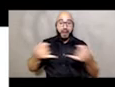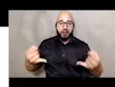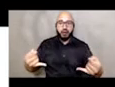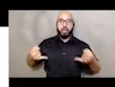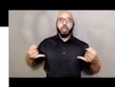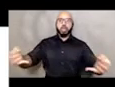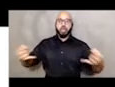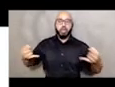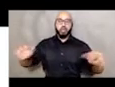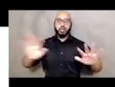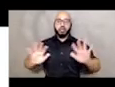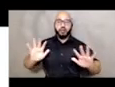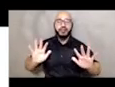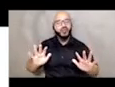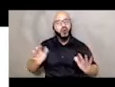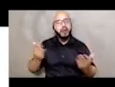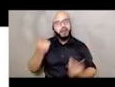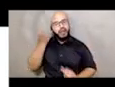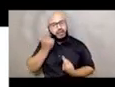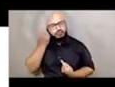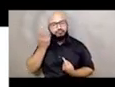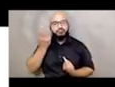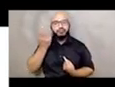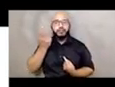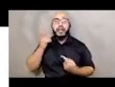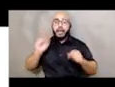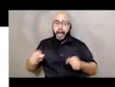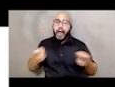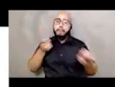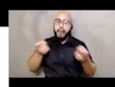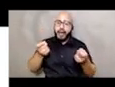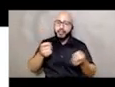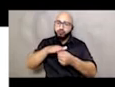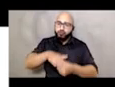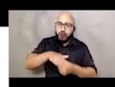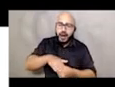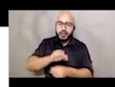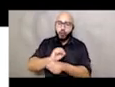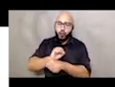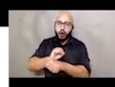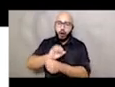so you will need to consider that you may be able to manage your stress and your workload by setting healthier boundaries,